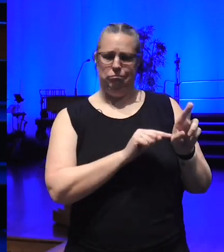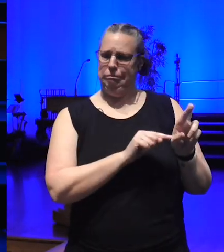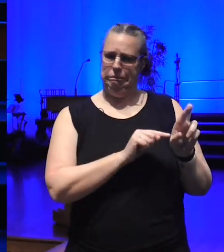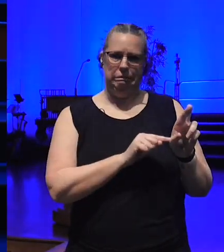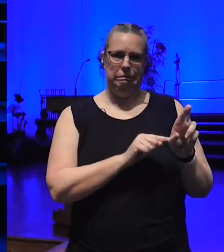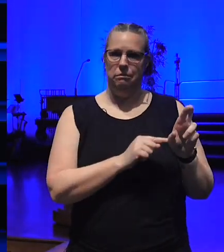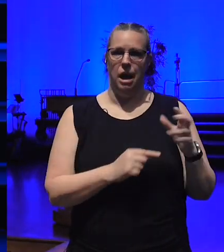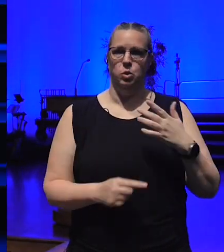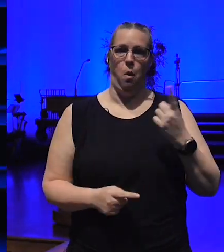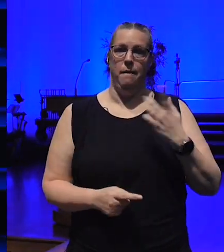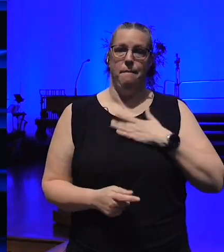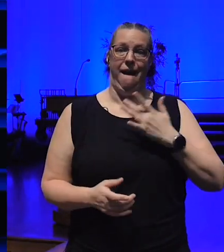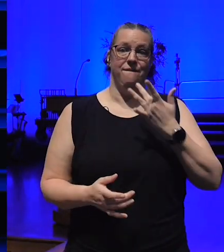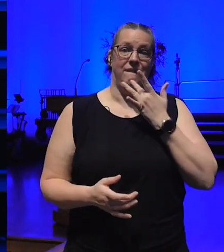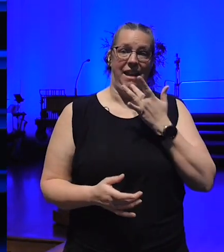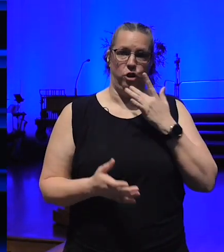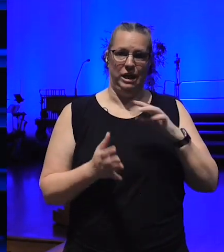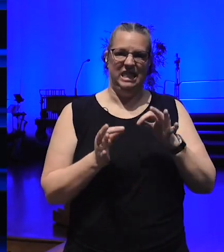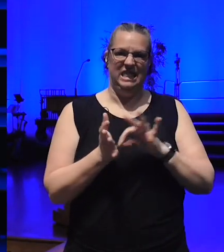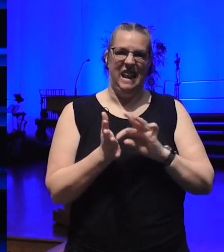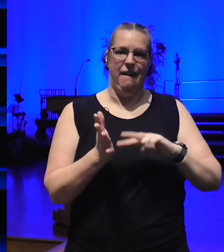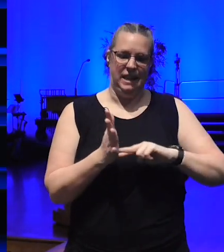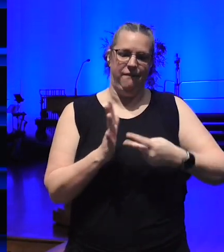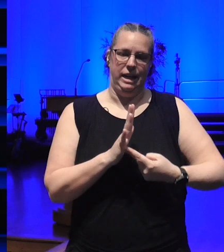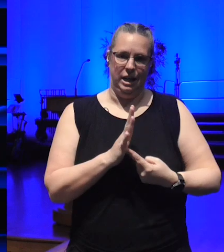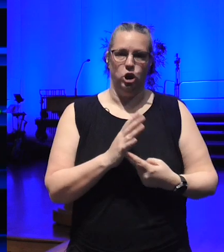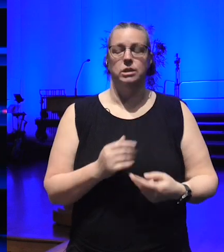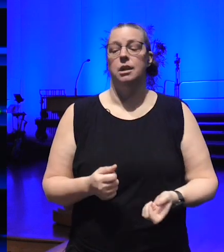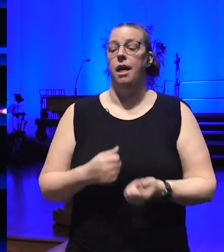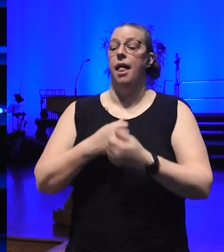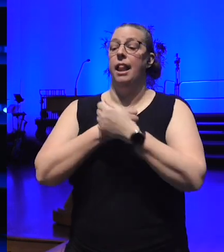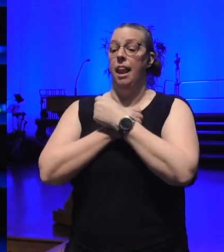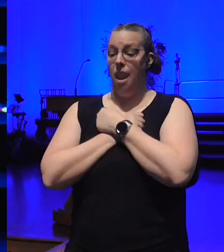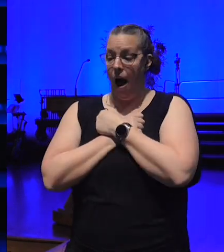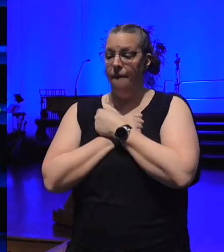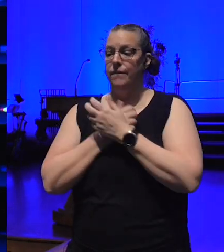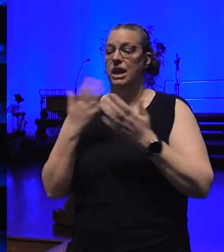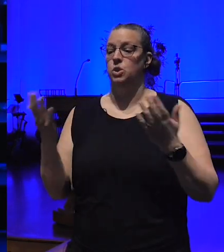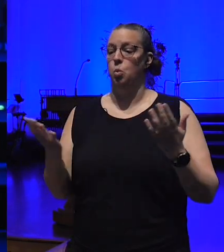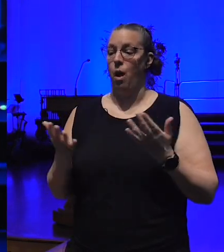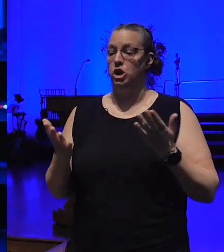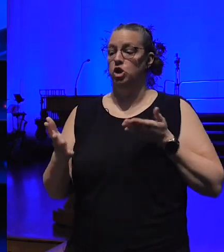he says that love is what you've been through with somebody love is what you've been through